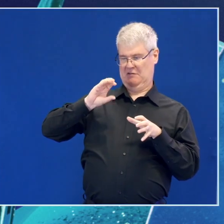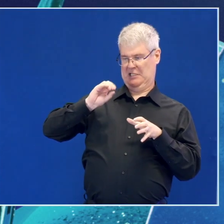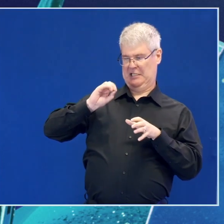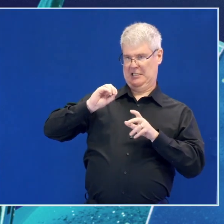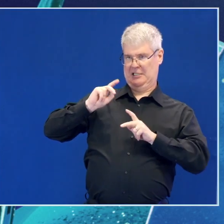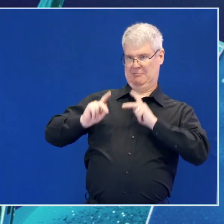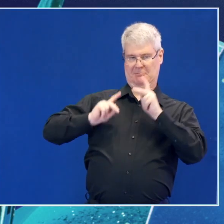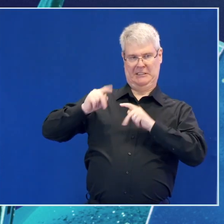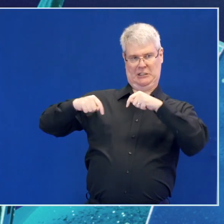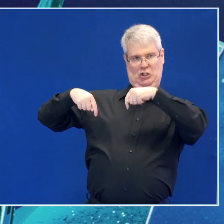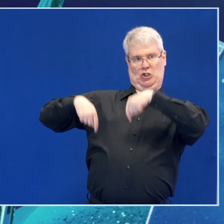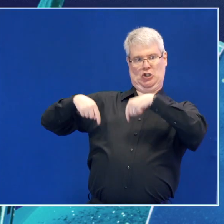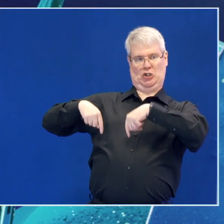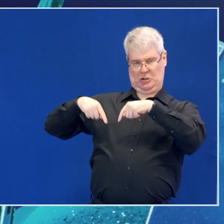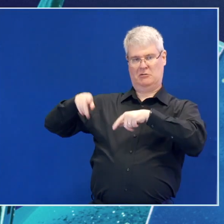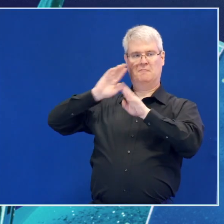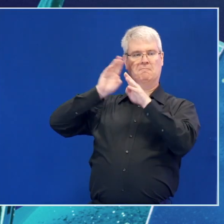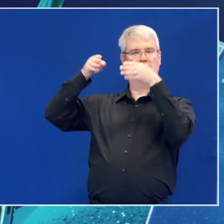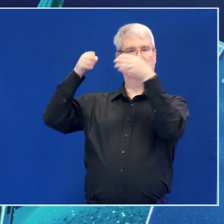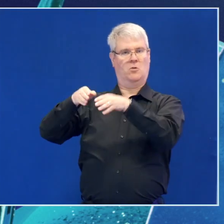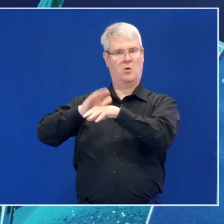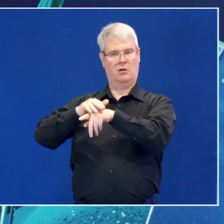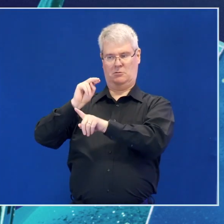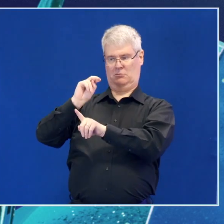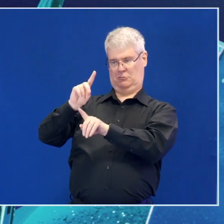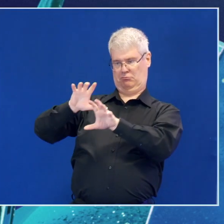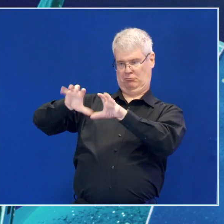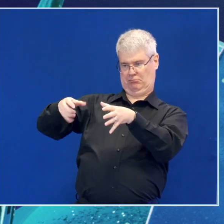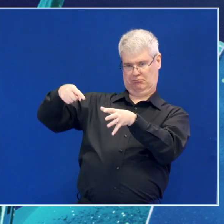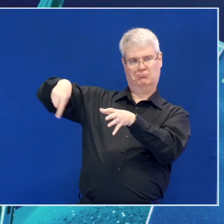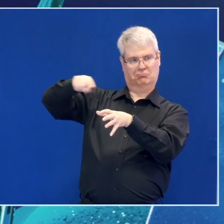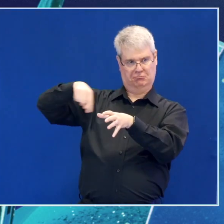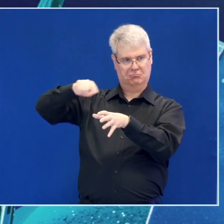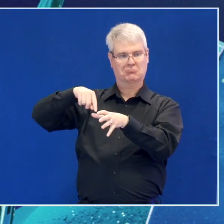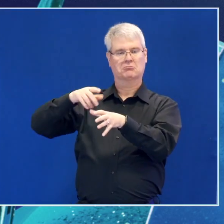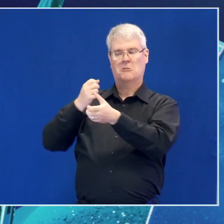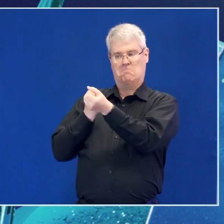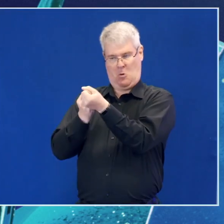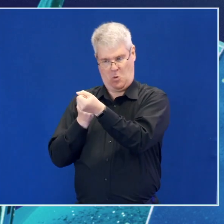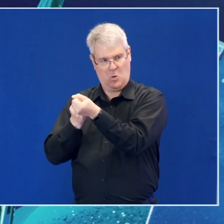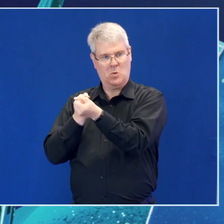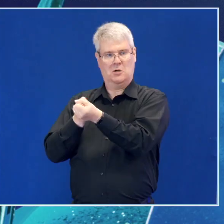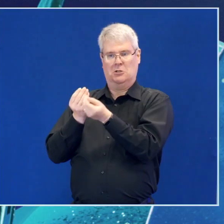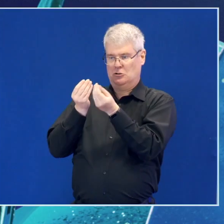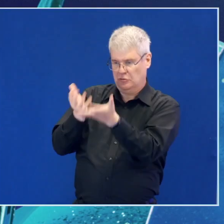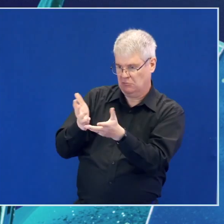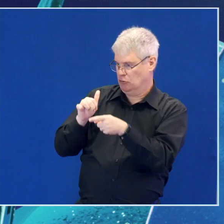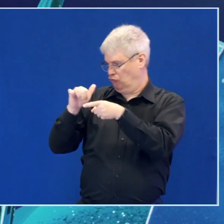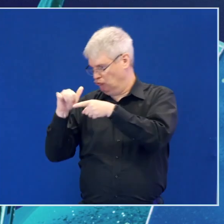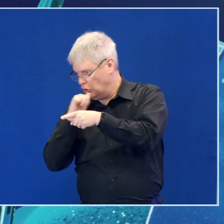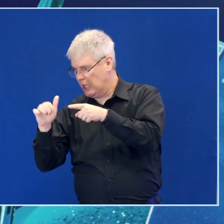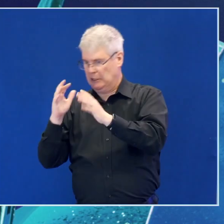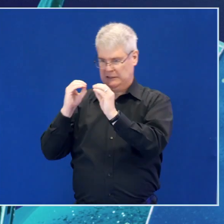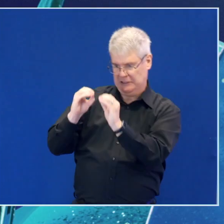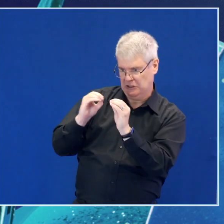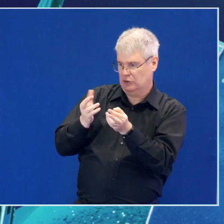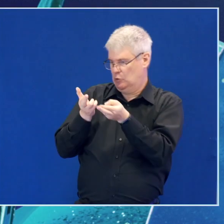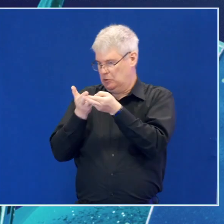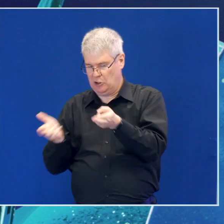with a hiring program or they have different efforts that are happening across the org to make it more neuroinclusive.